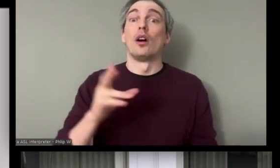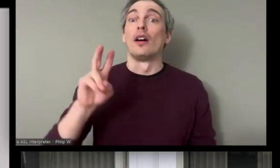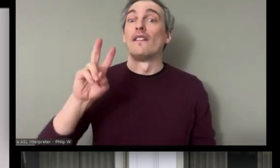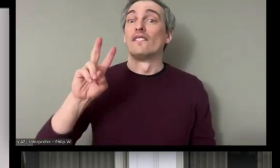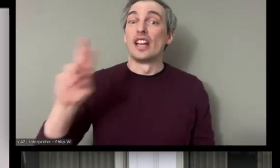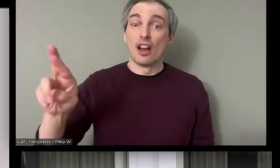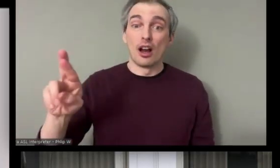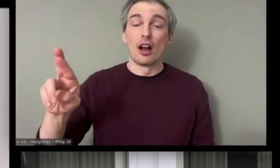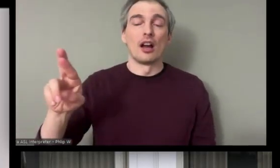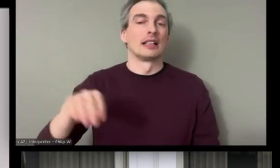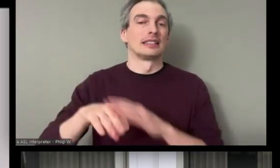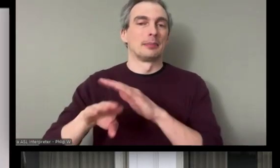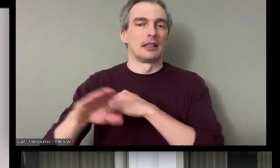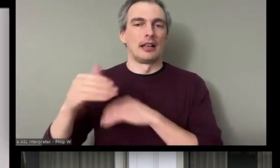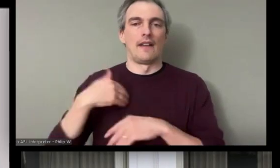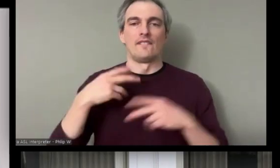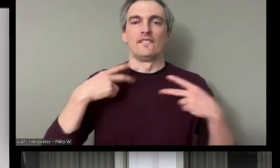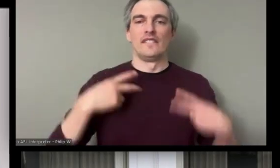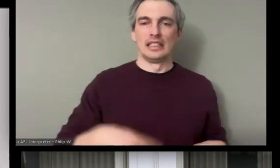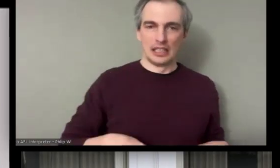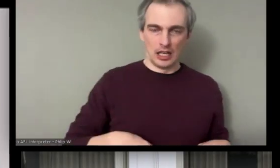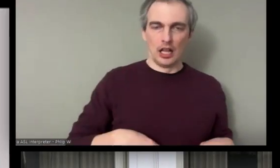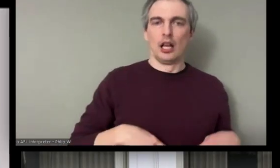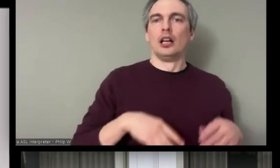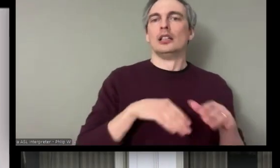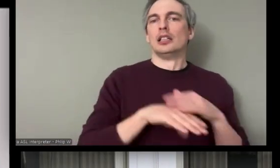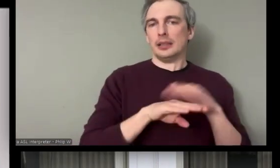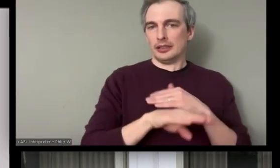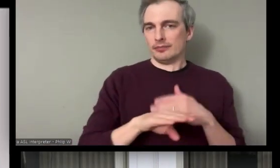And the Americans with Disabilities Act -- a lot of the specifications, you